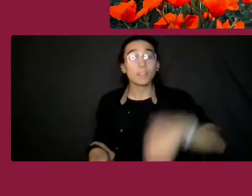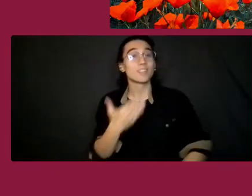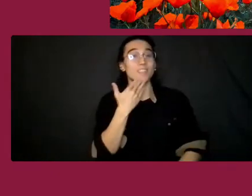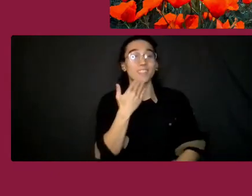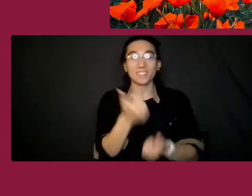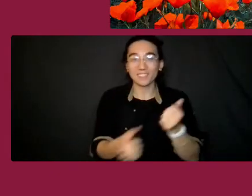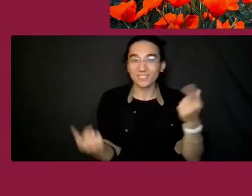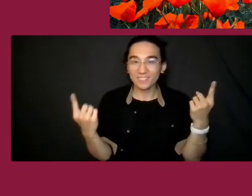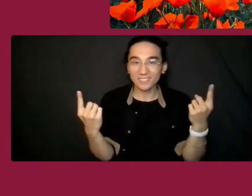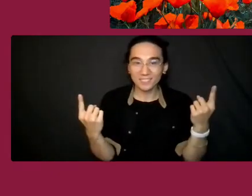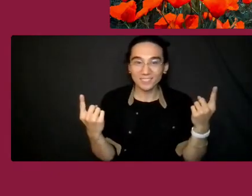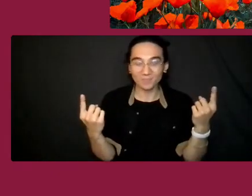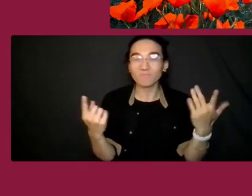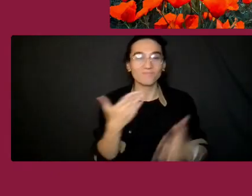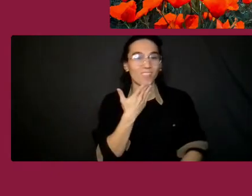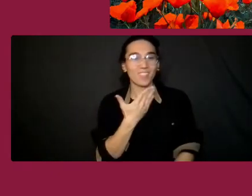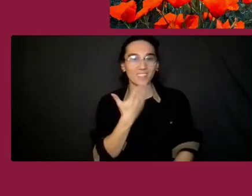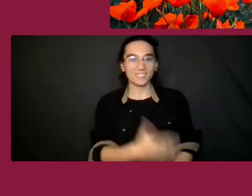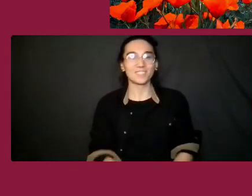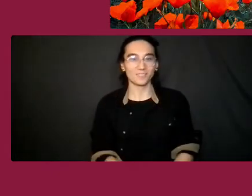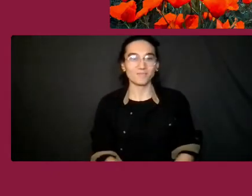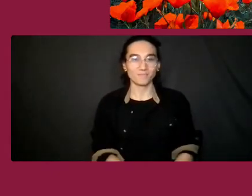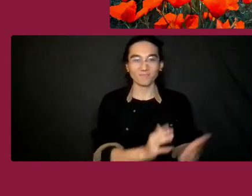Uh, thank you. That's my presentation.